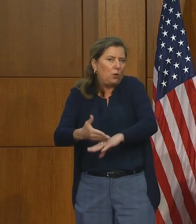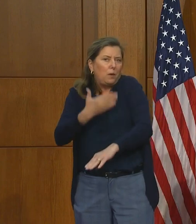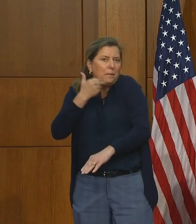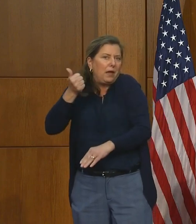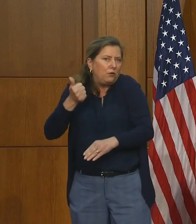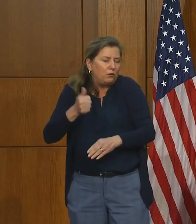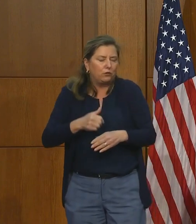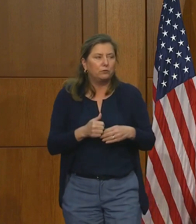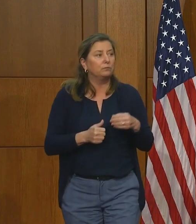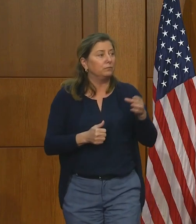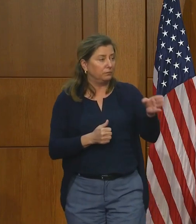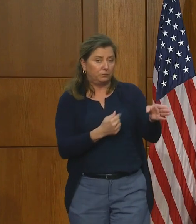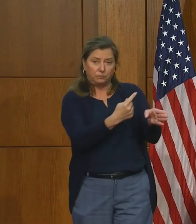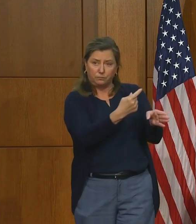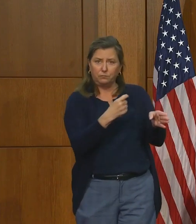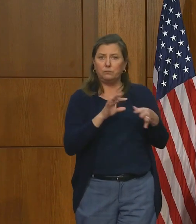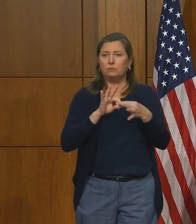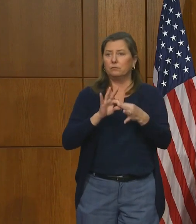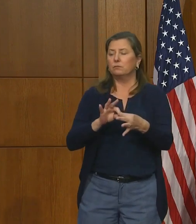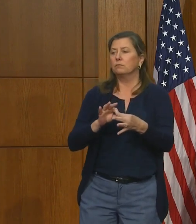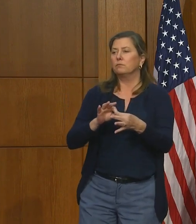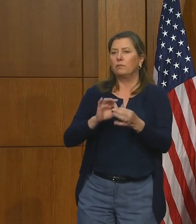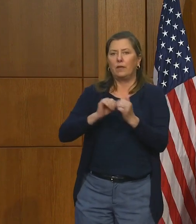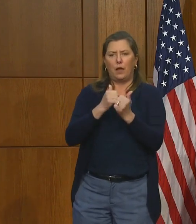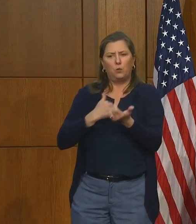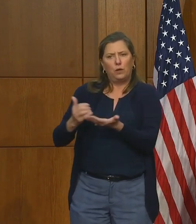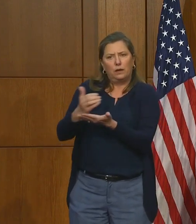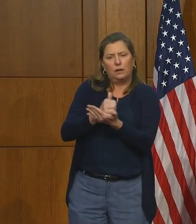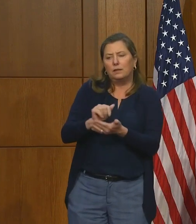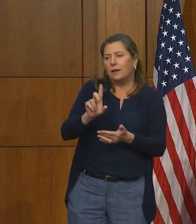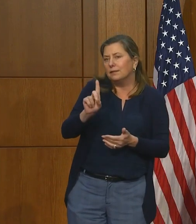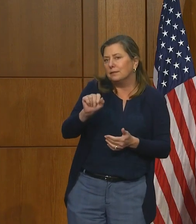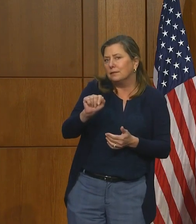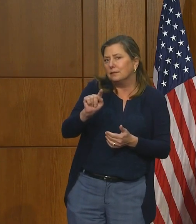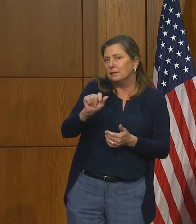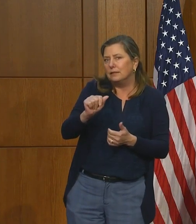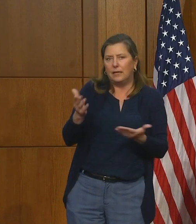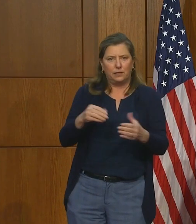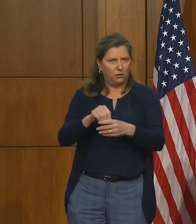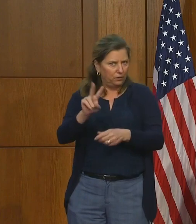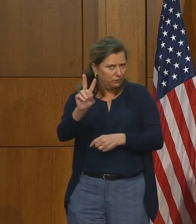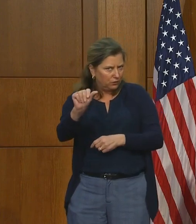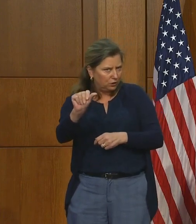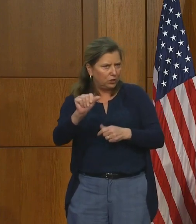SATISFACTORY LIKE TO HAVE SEEN IT DONE BETTER. YOUR QUESTION